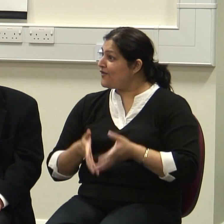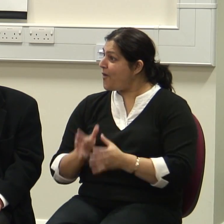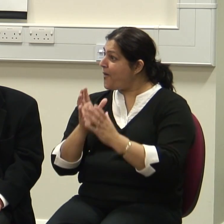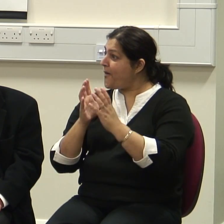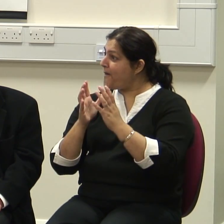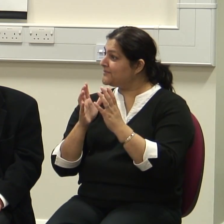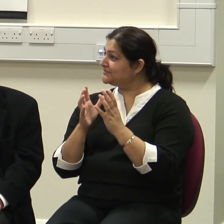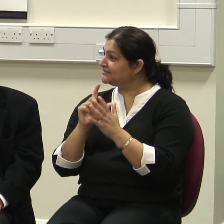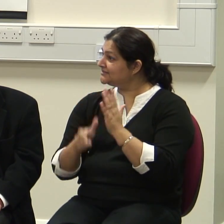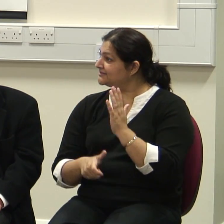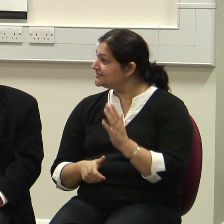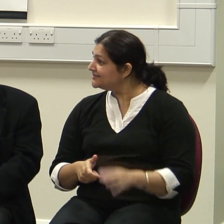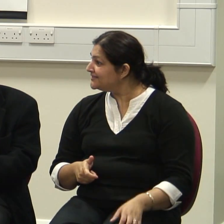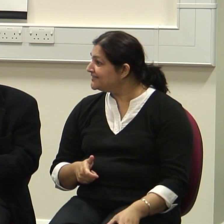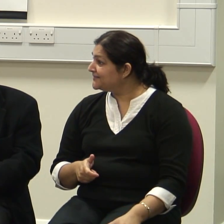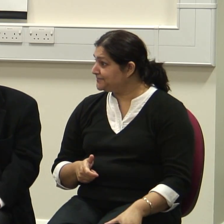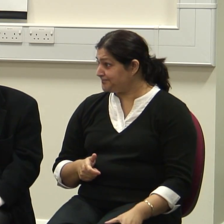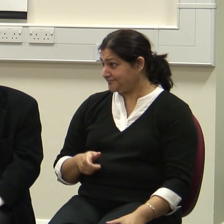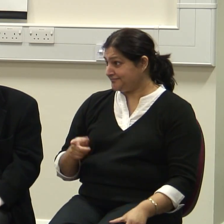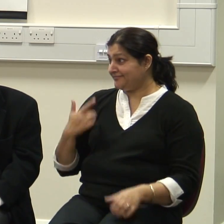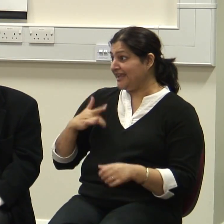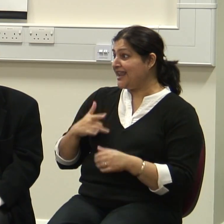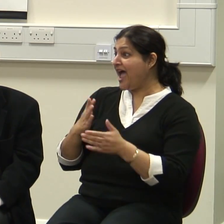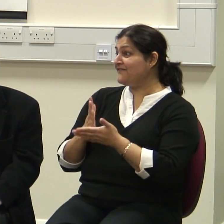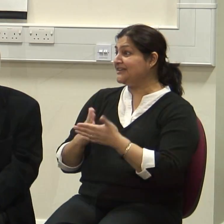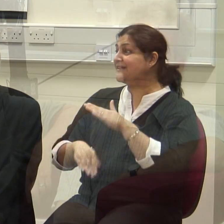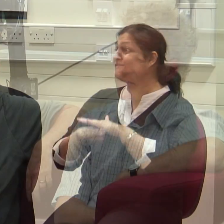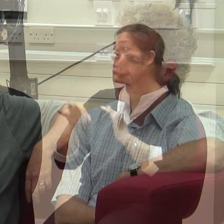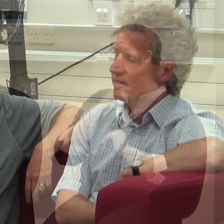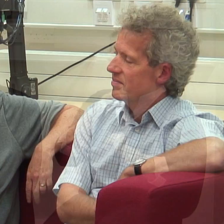And it’s not limited to psychiatry.